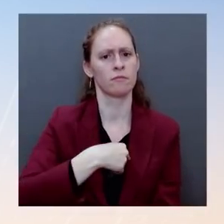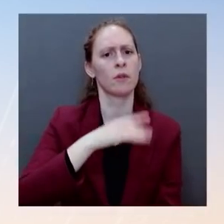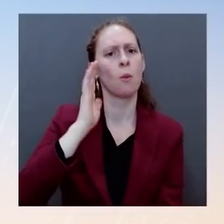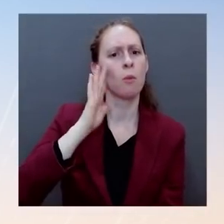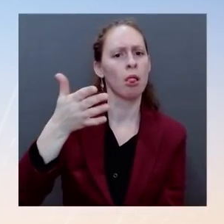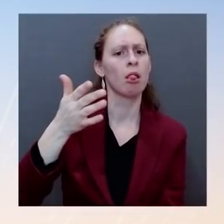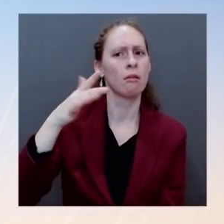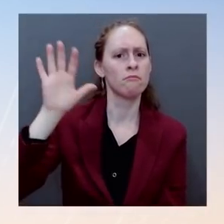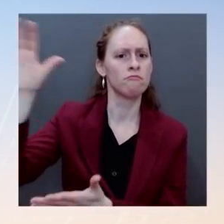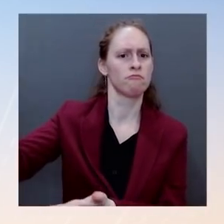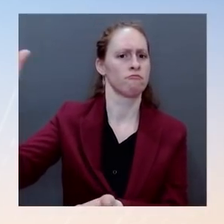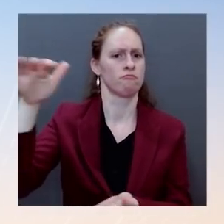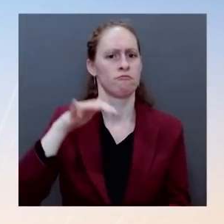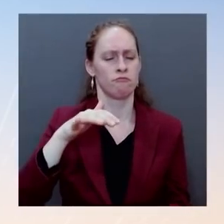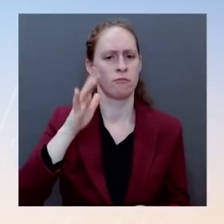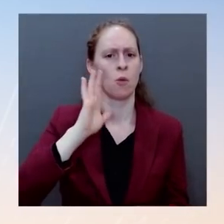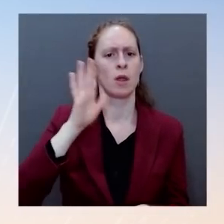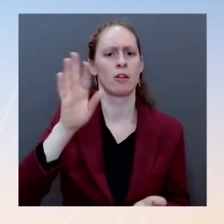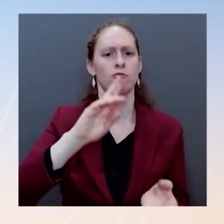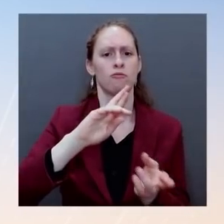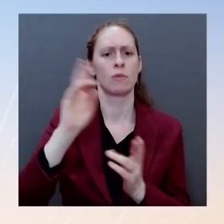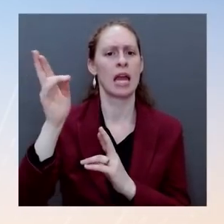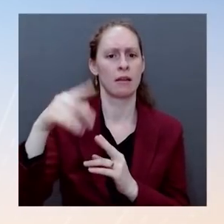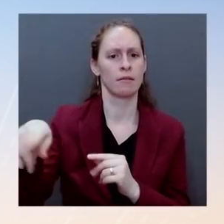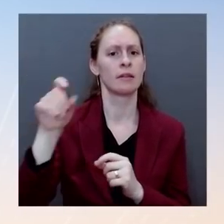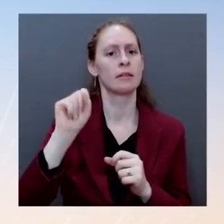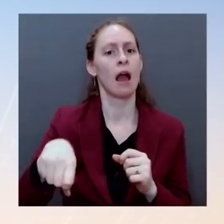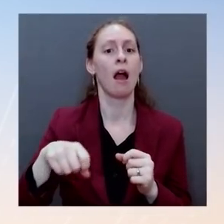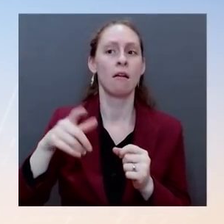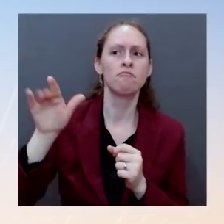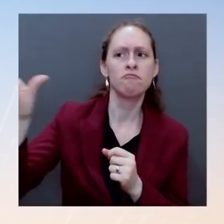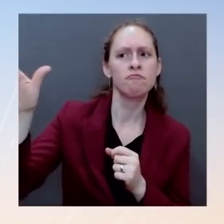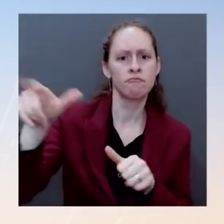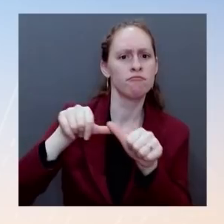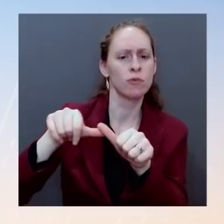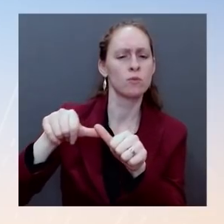Why didn't the administration do that in the summer so that we would have been in a position to --